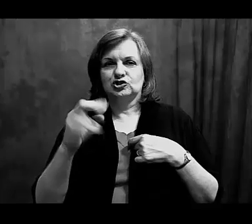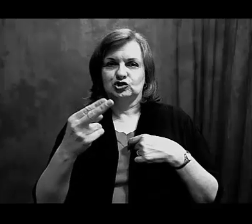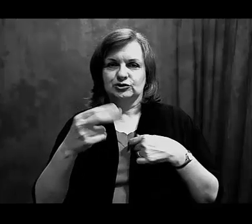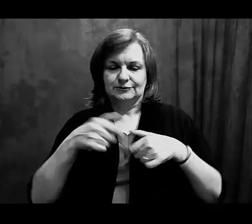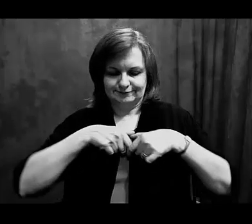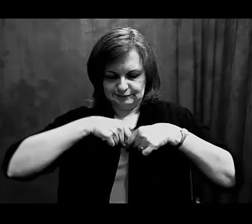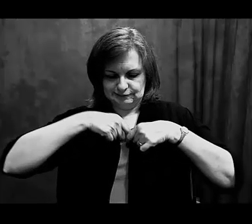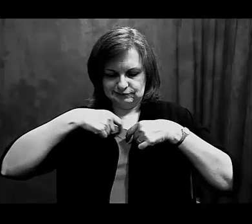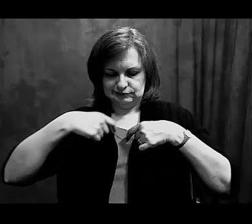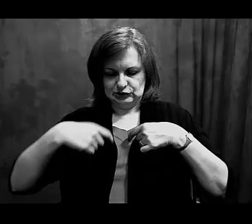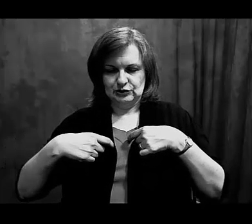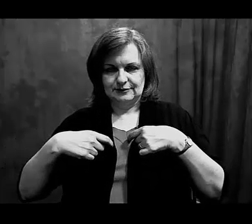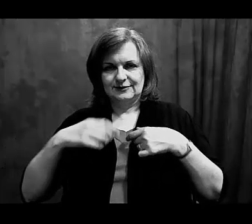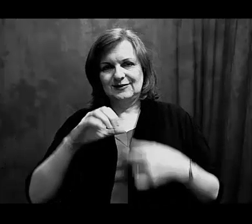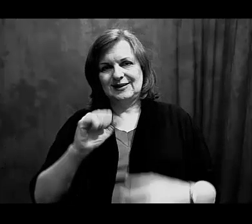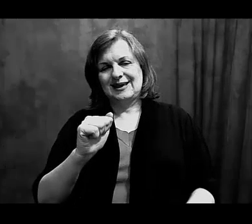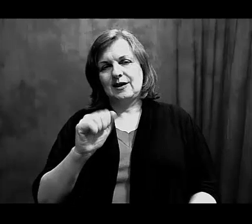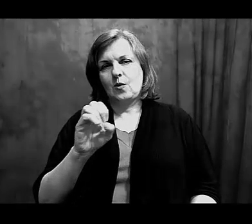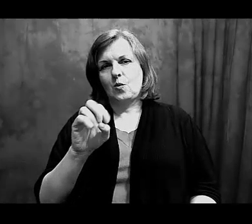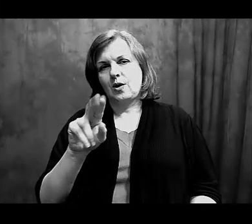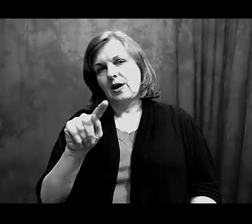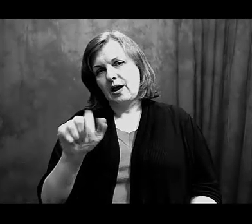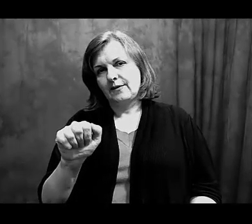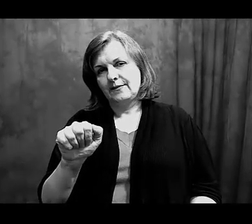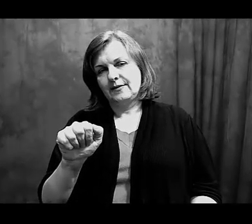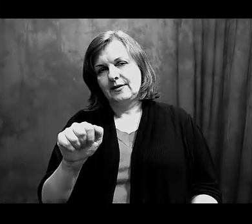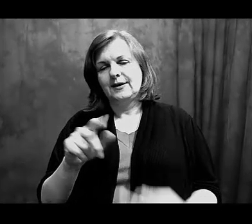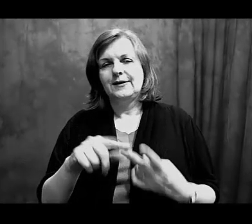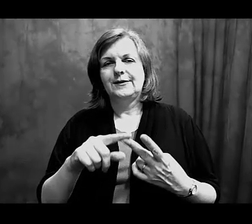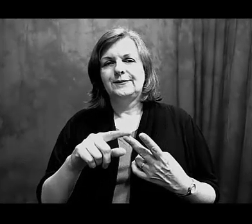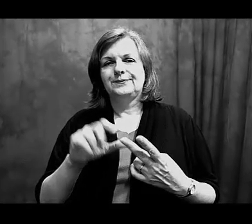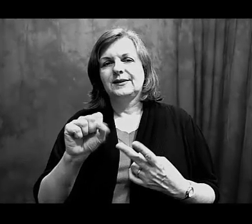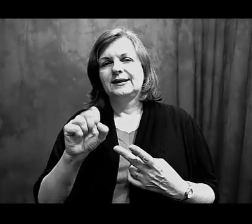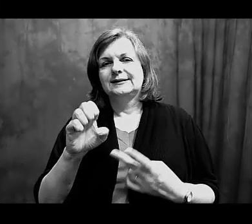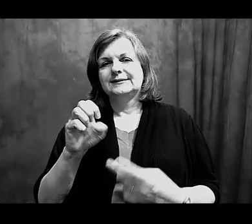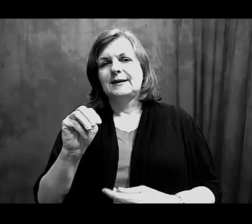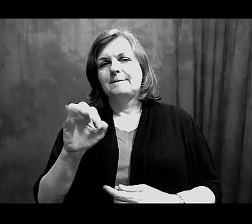what we call semilunar valves that are associated with